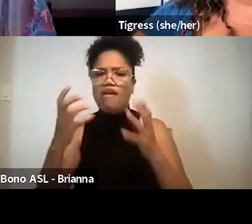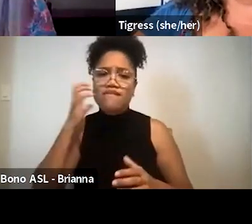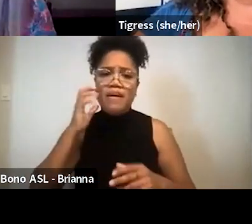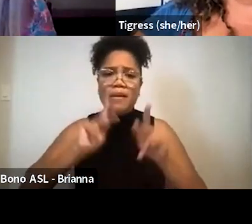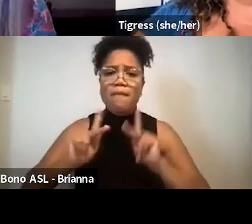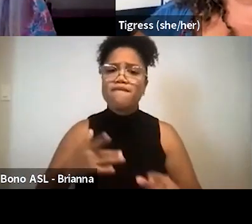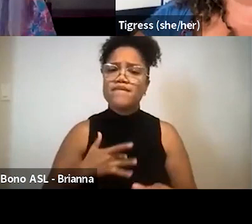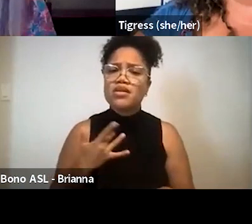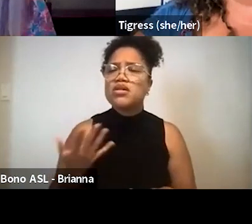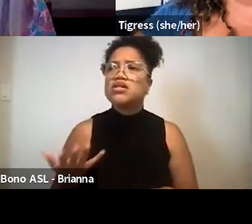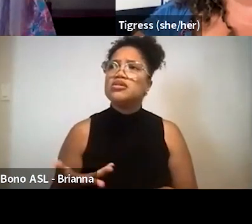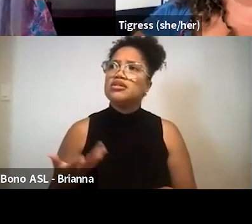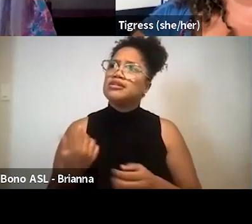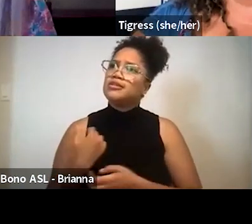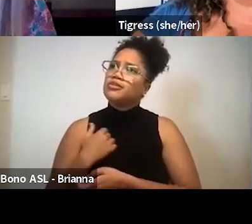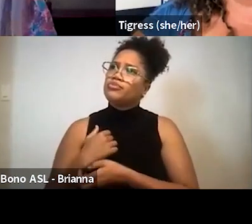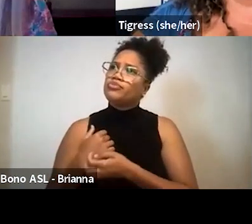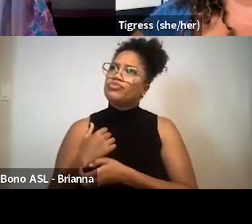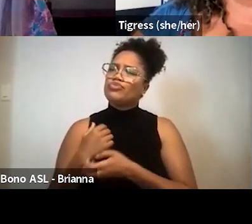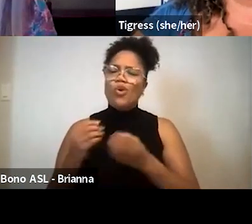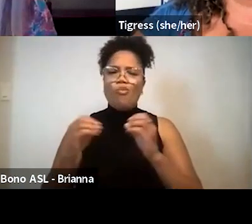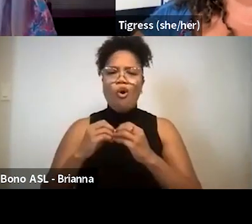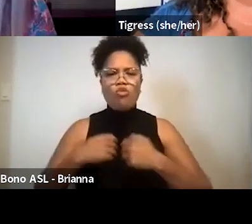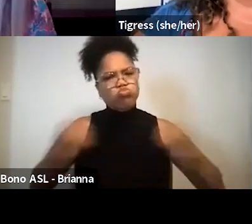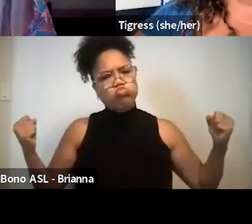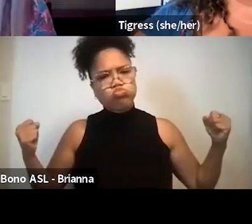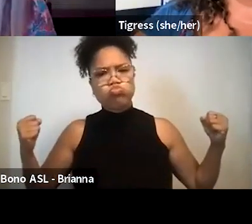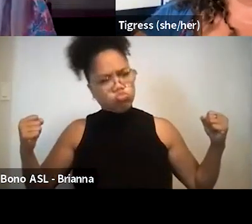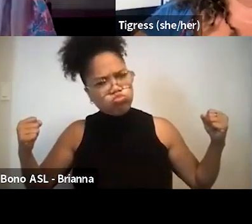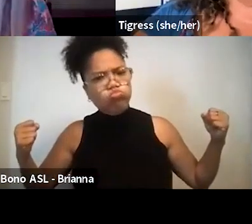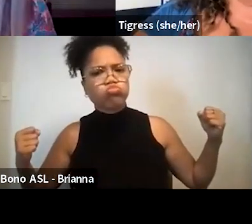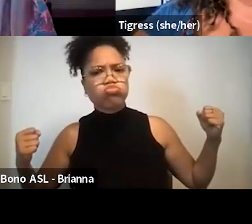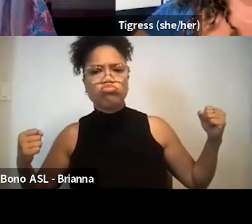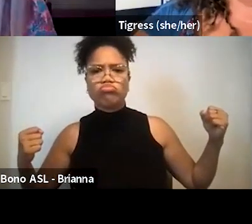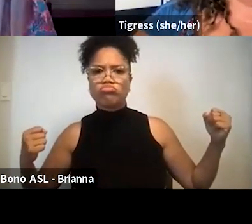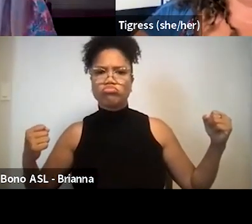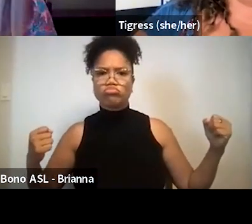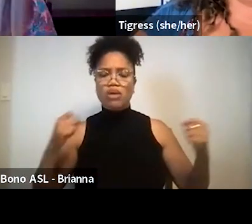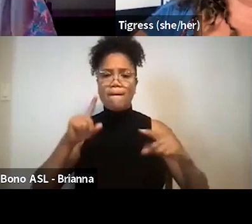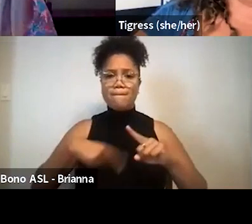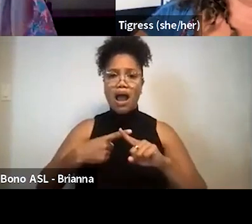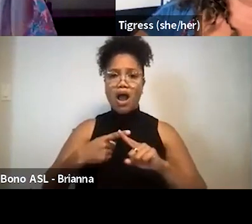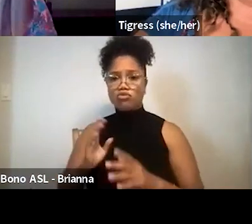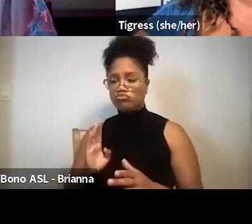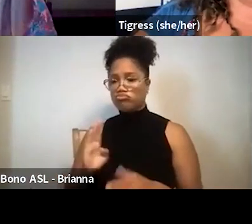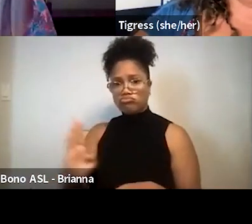much more emboldened to share our stories openly, both about interpersonal and systemic discrimination.